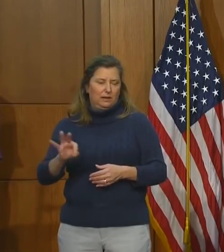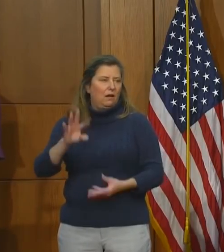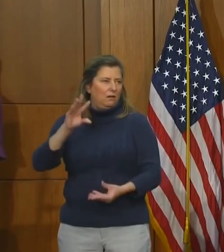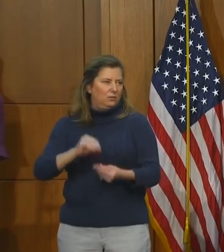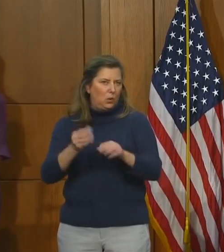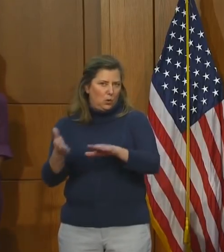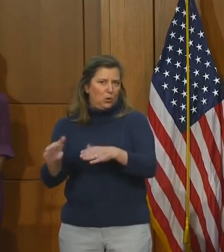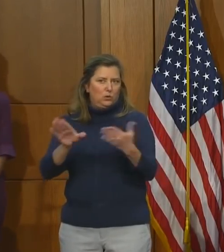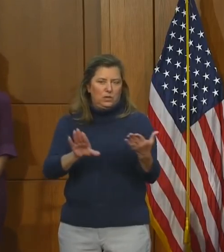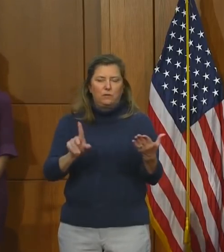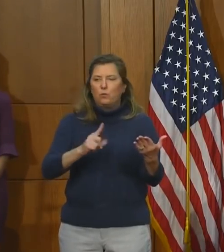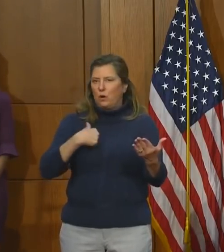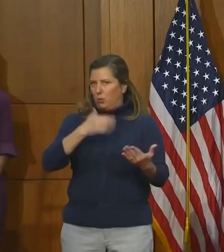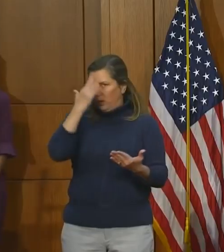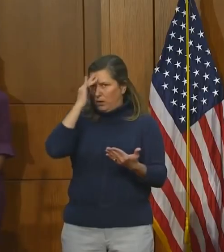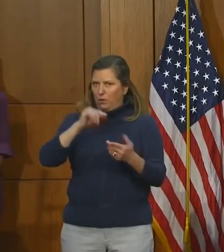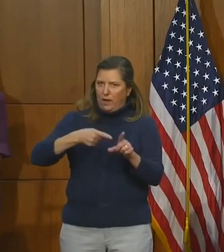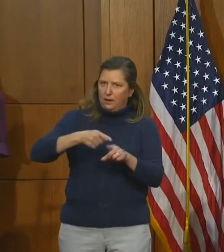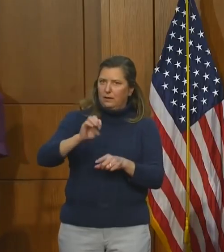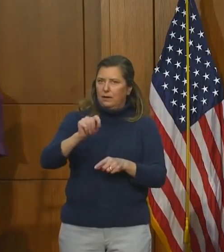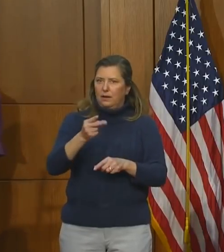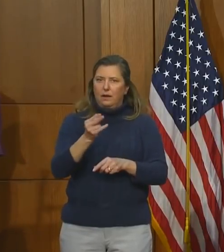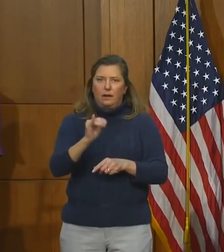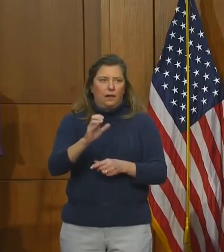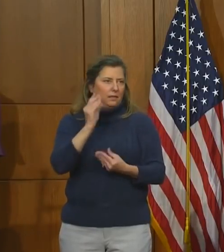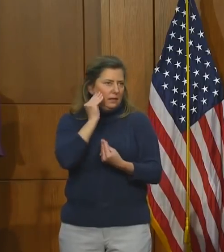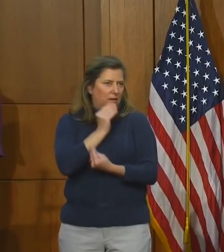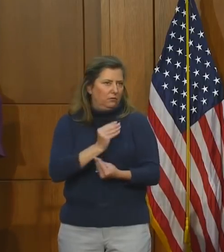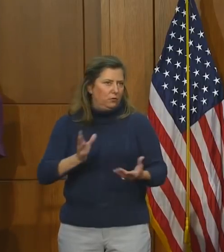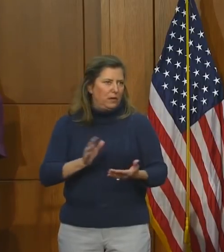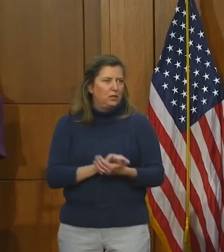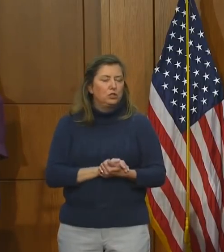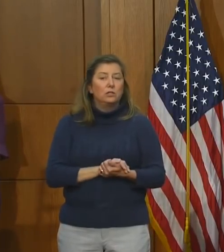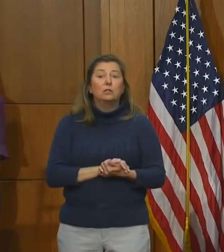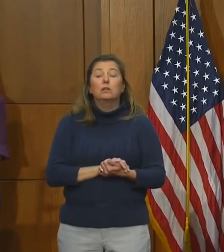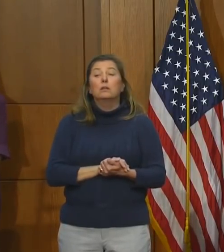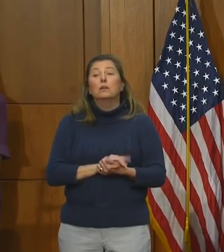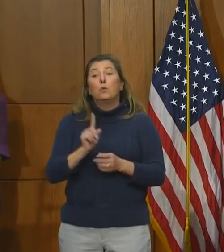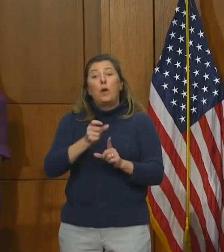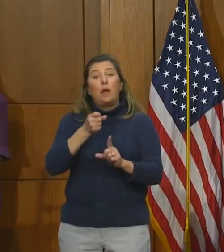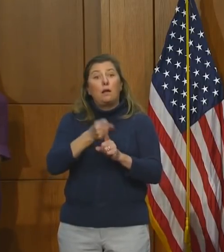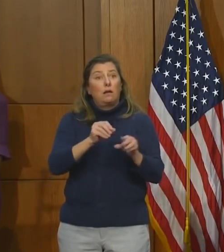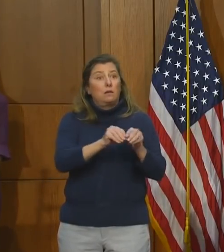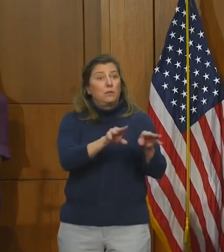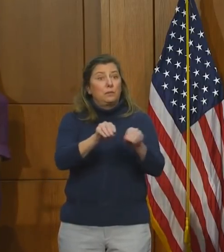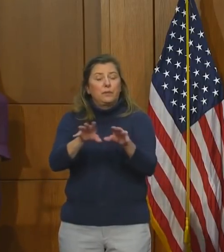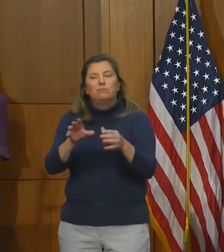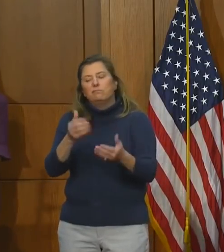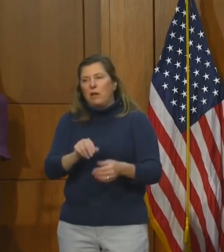DEATHS AMONG THAT SAME CAN EXPANSIVE FOR TWO WHICH IS ABOUT 8% OF THE DEATHS FOR